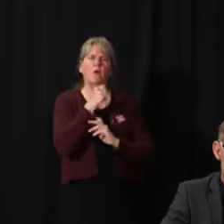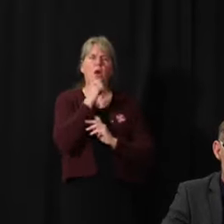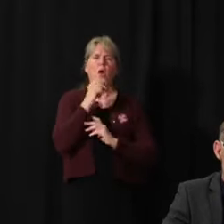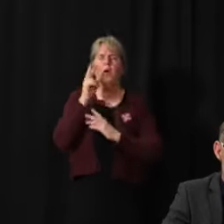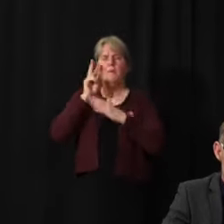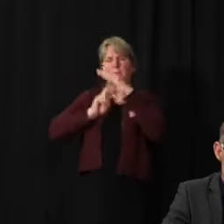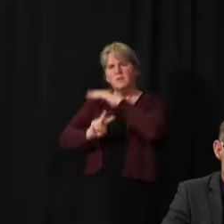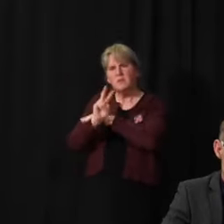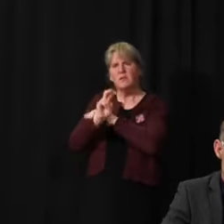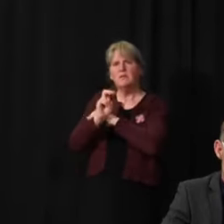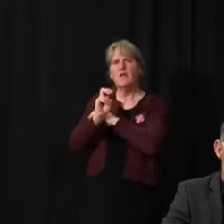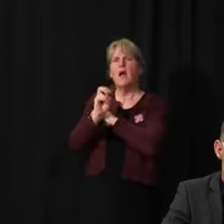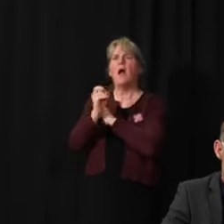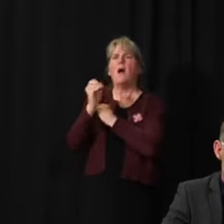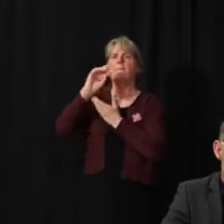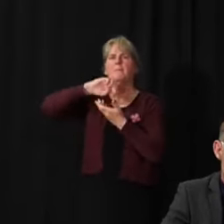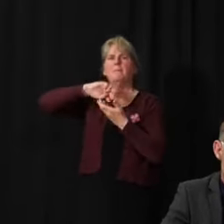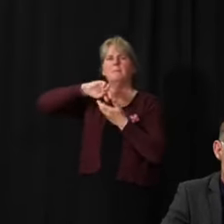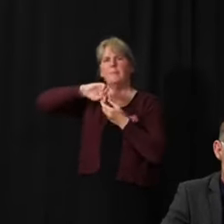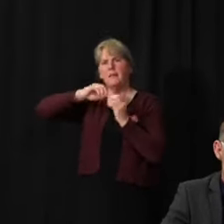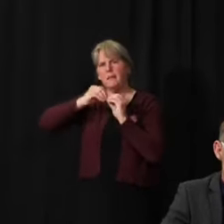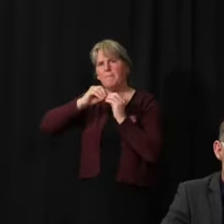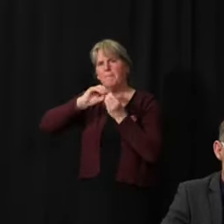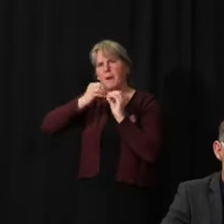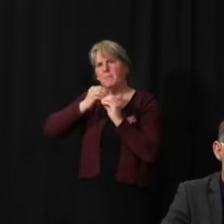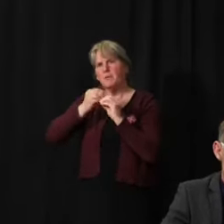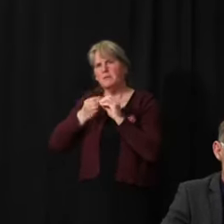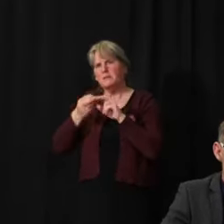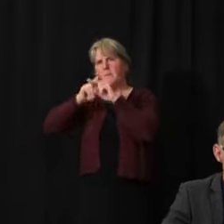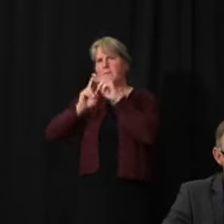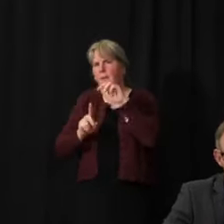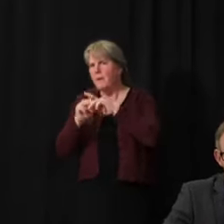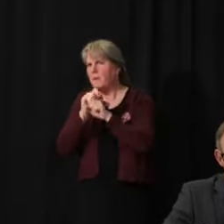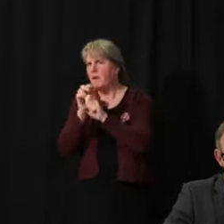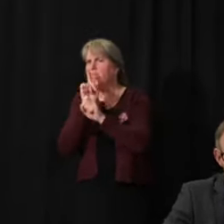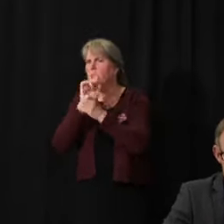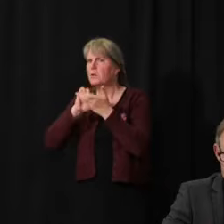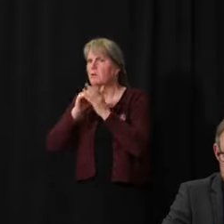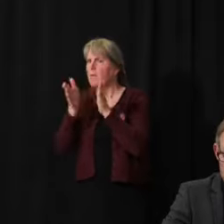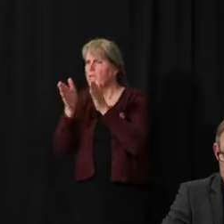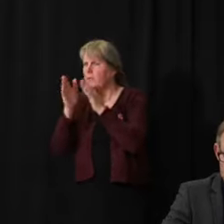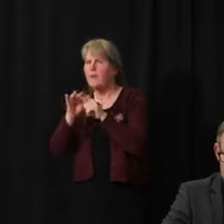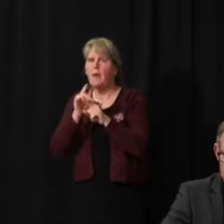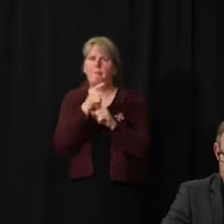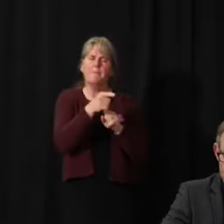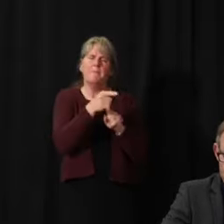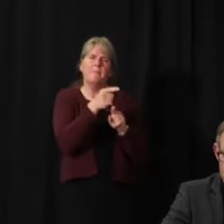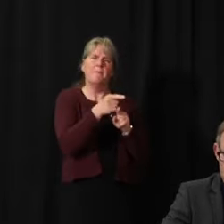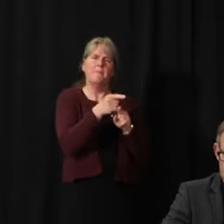rather than projections of increasing cases.